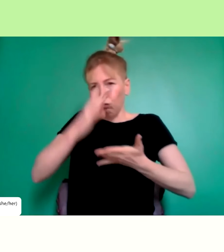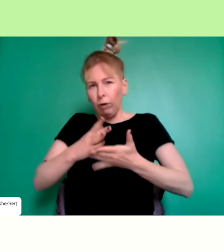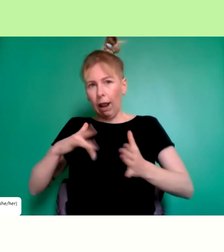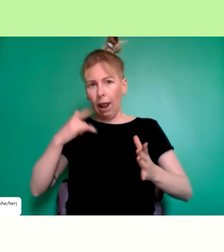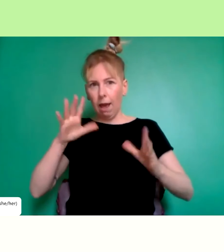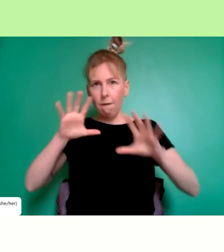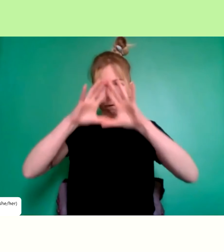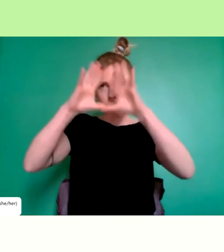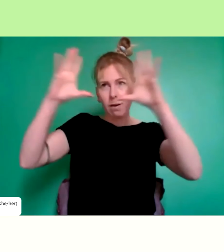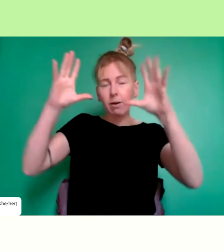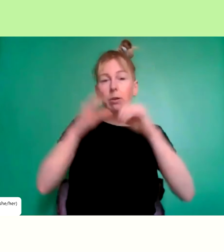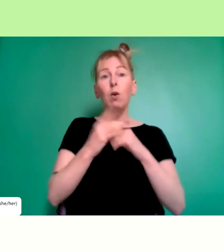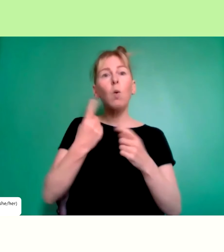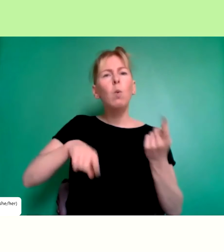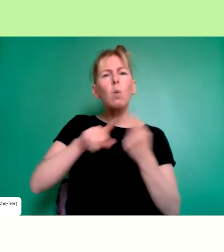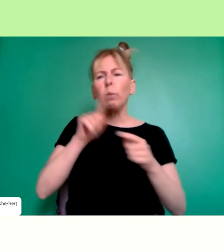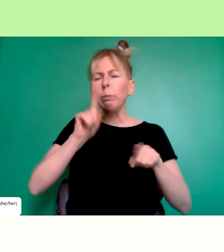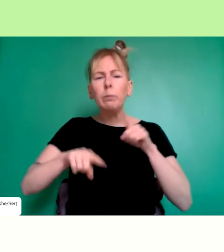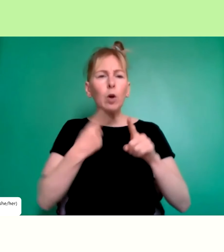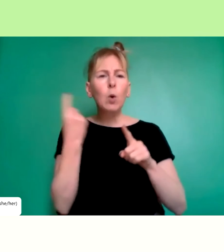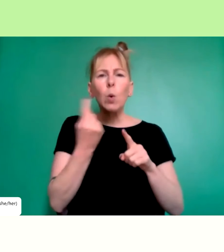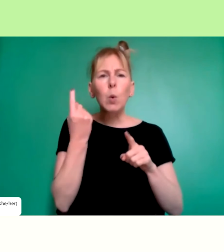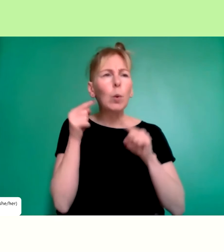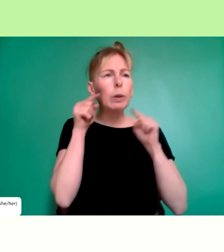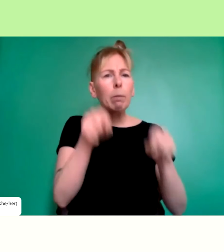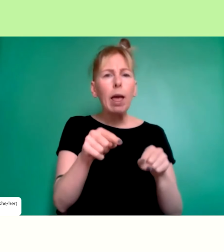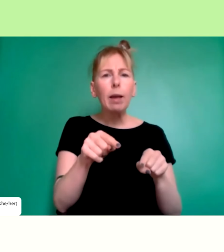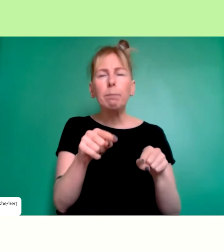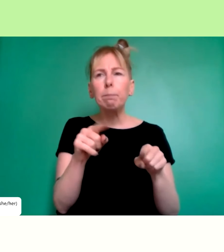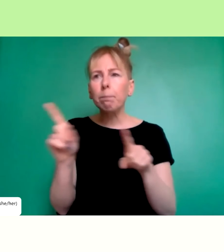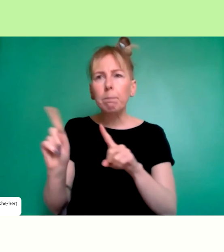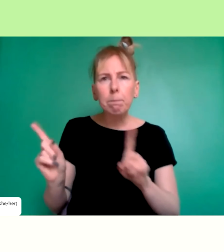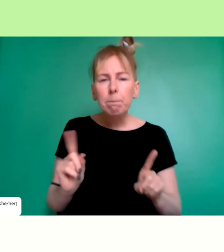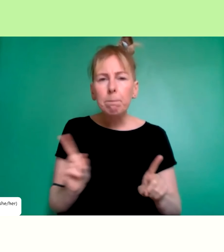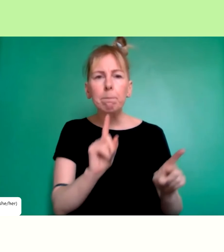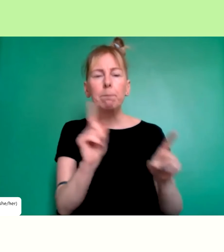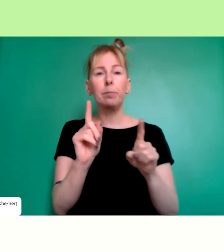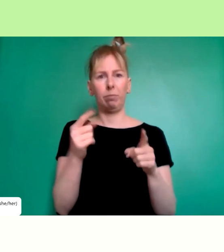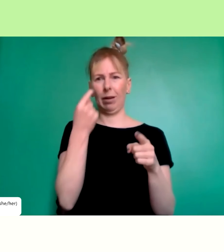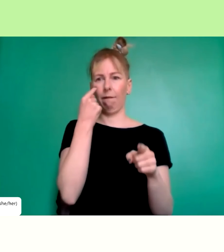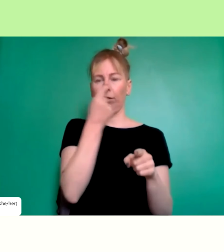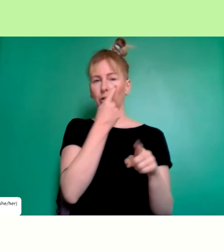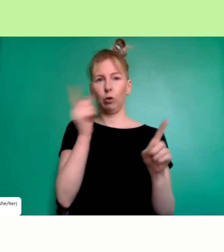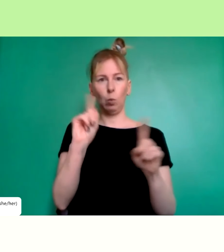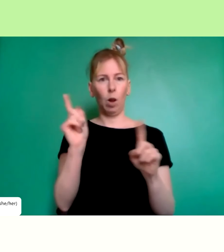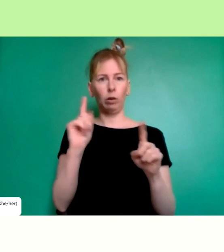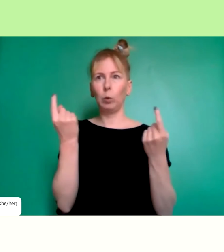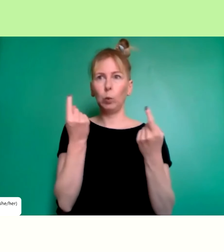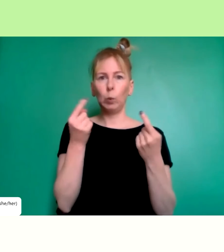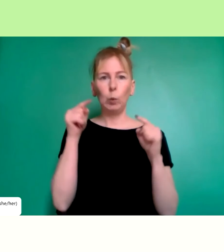And what is the evidence to prove who's to blame? And then ultimately, we want to decide what